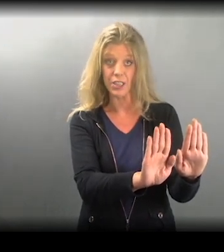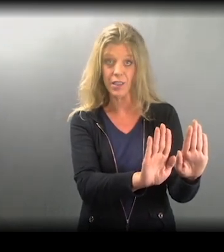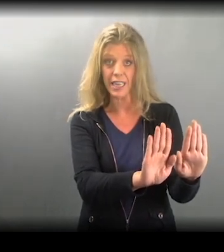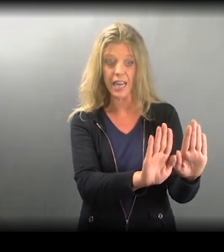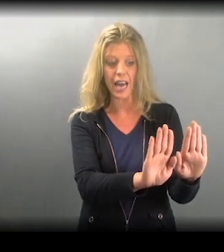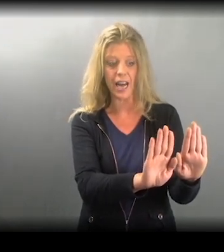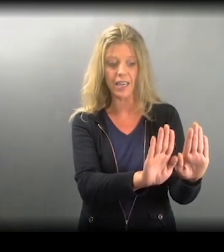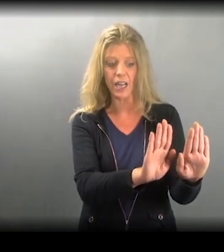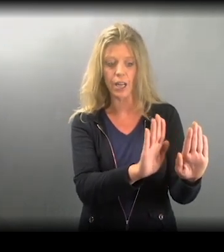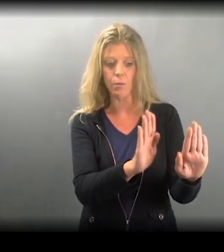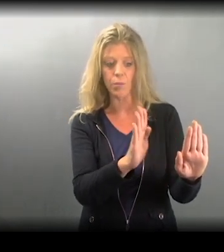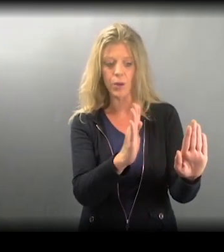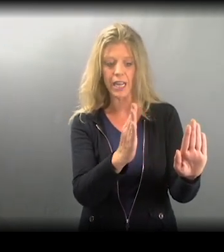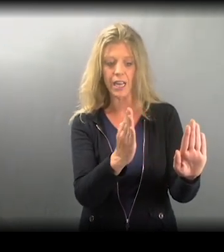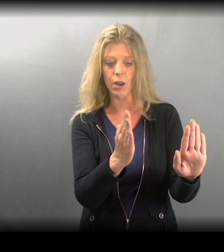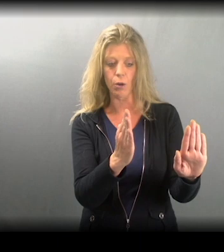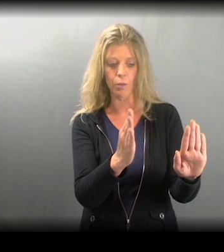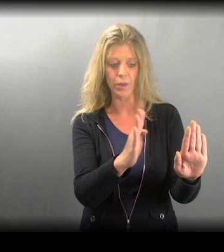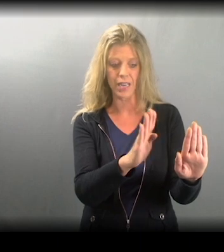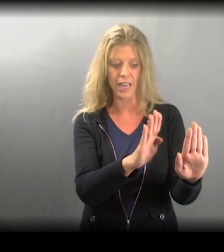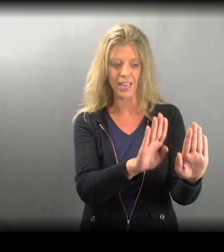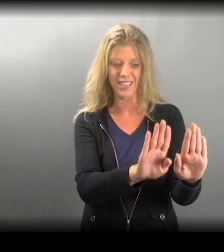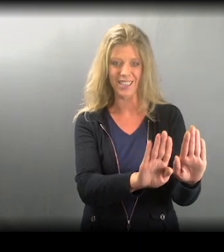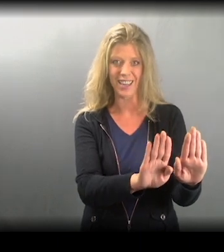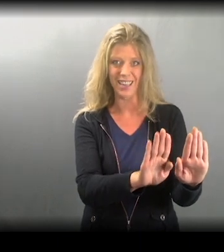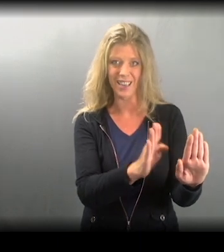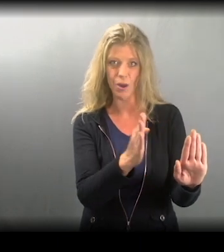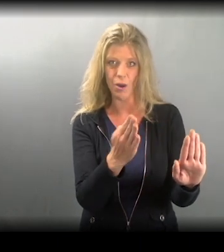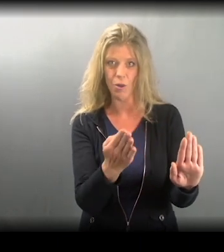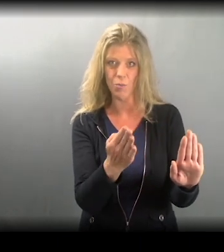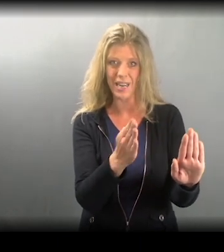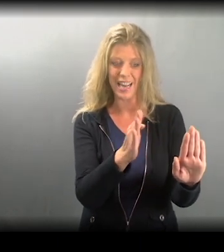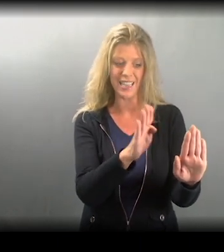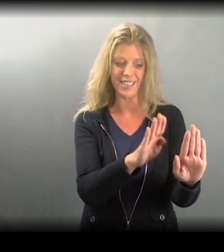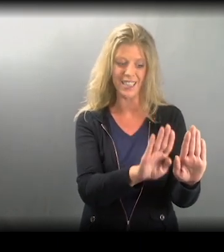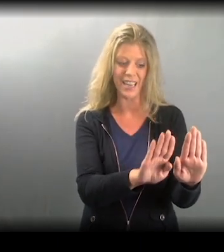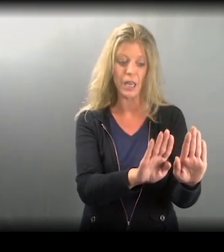your lead hand and bring it open and shut. Open and shut.